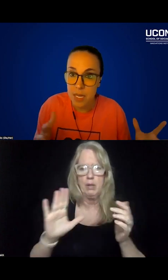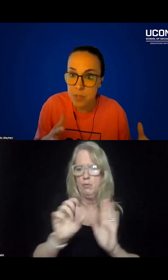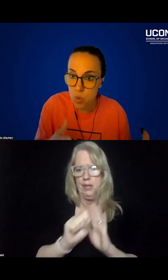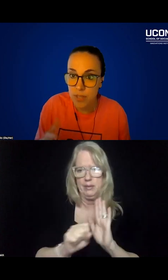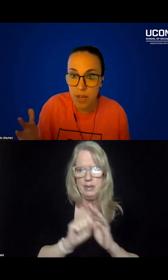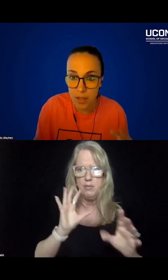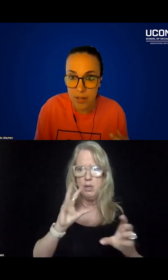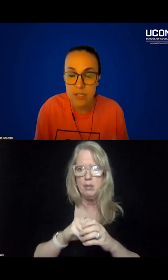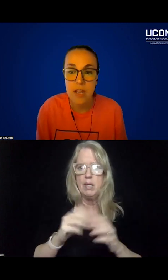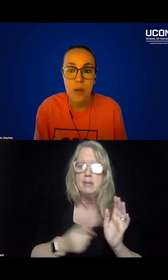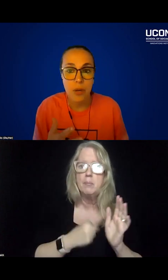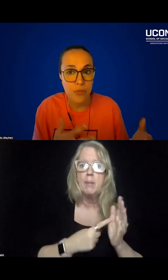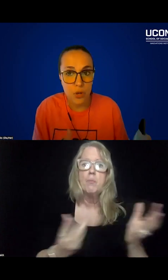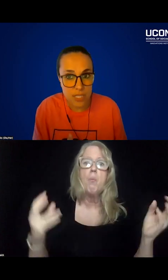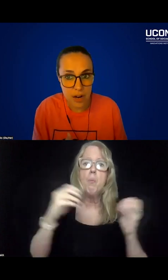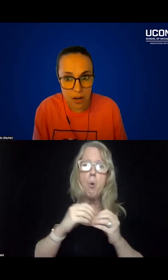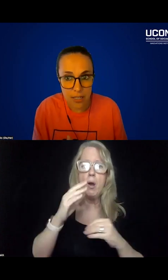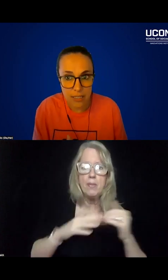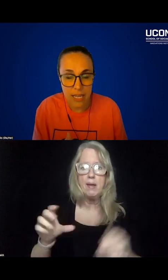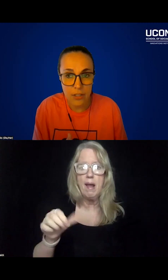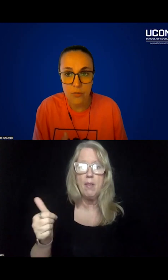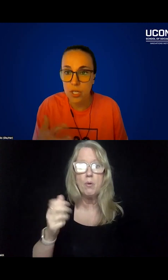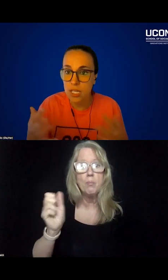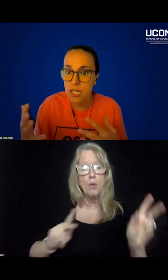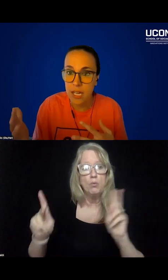SOMETIMES MORE THAN OTHERS, BUT FOLK THAT IS ARE IN CALIFORNIA